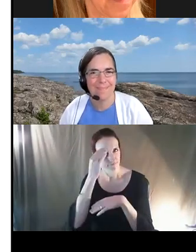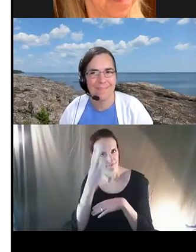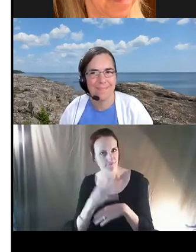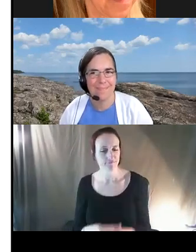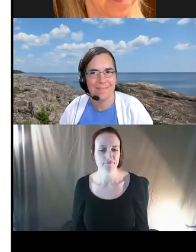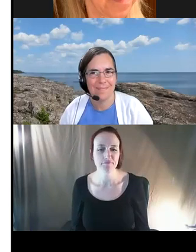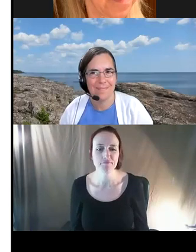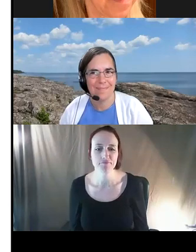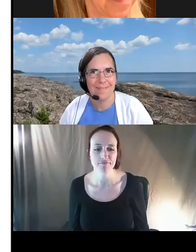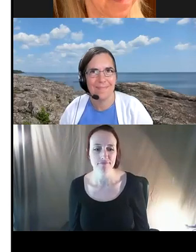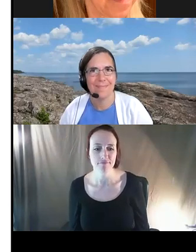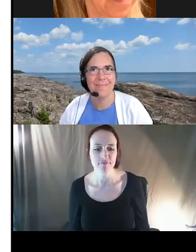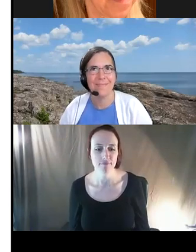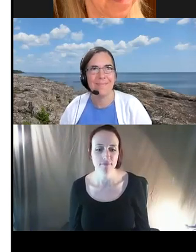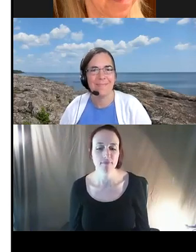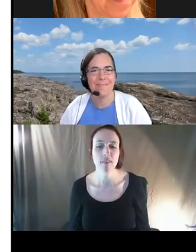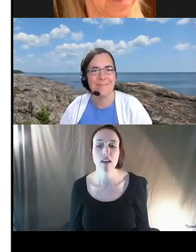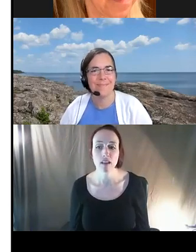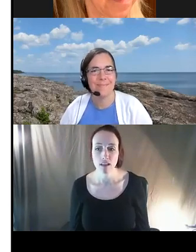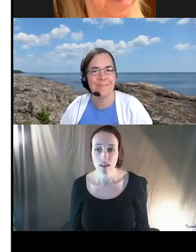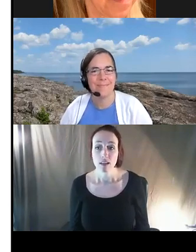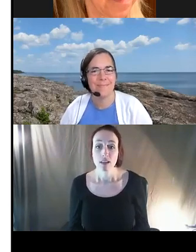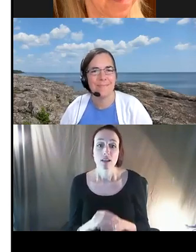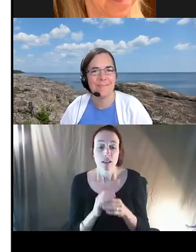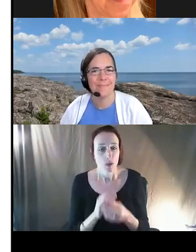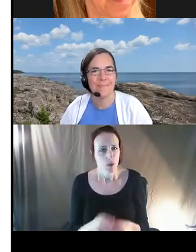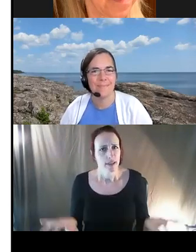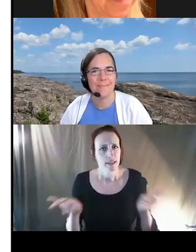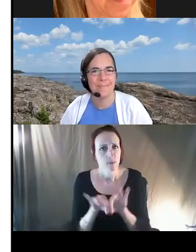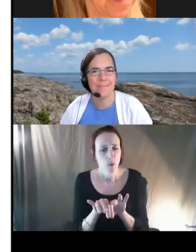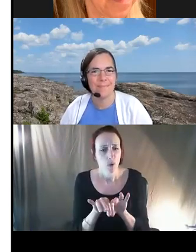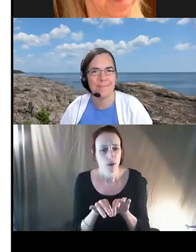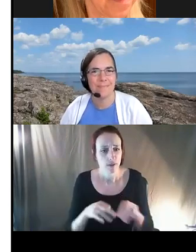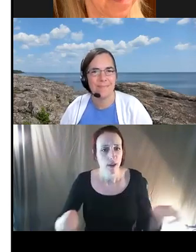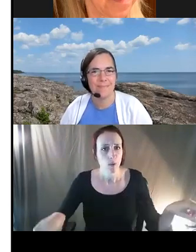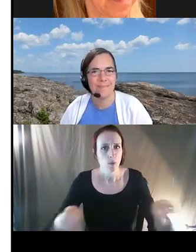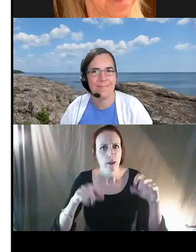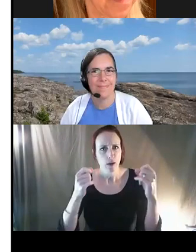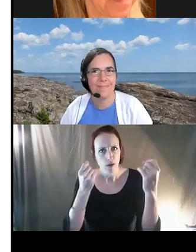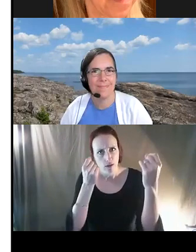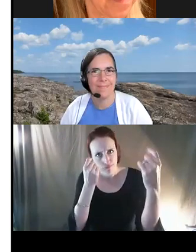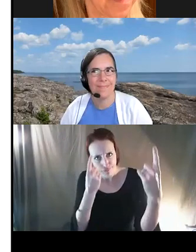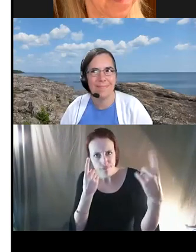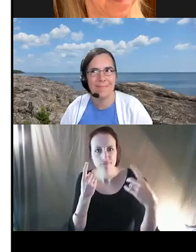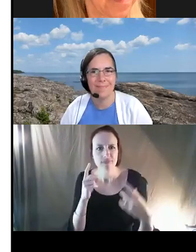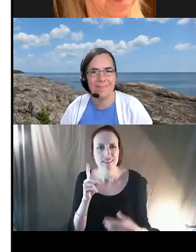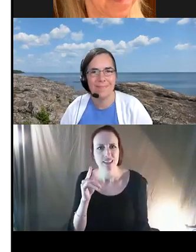It's important that we start on the same place and figure out what is digital accessibility.